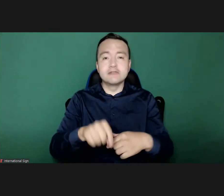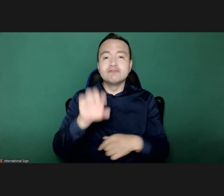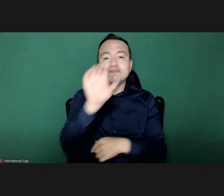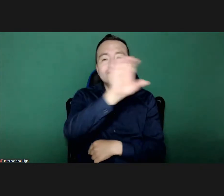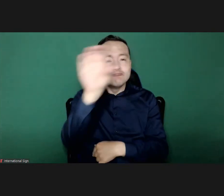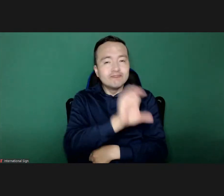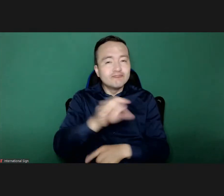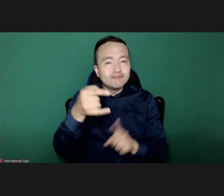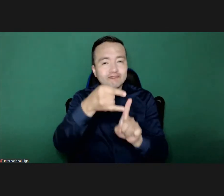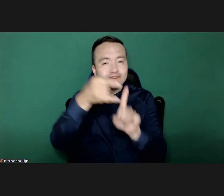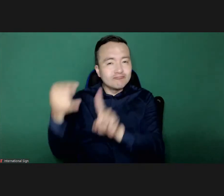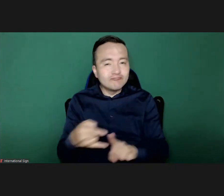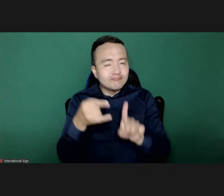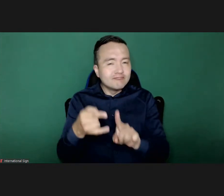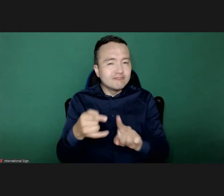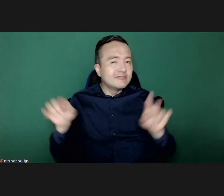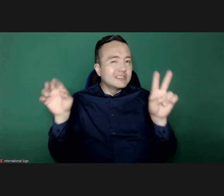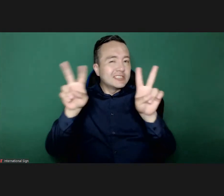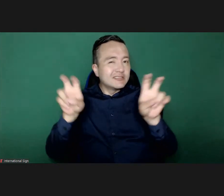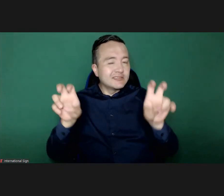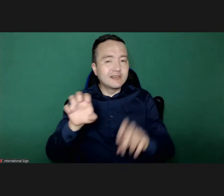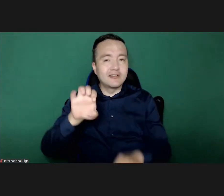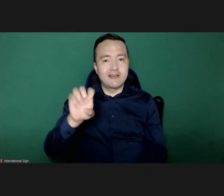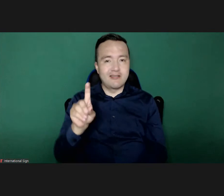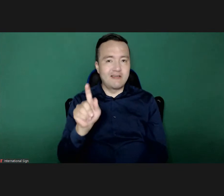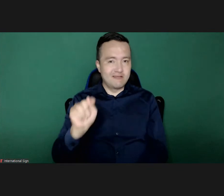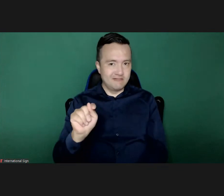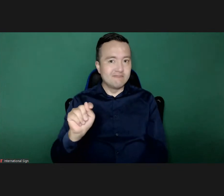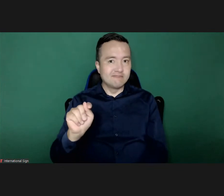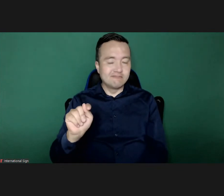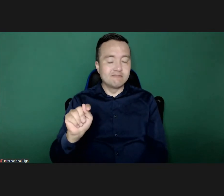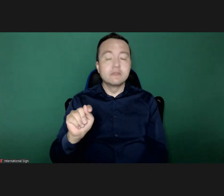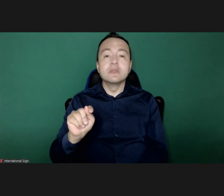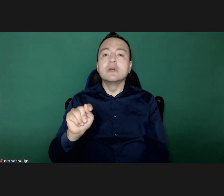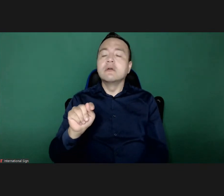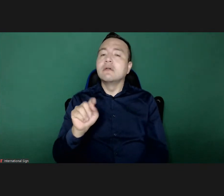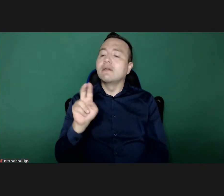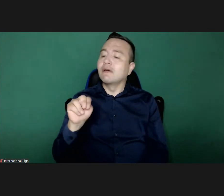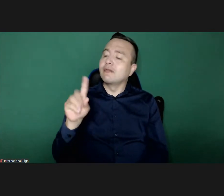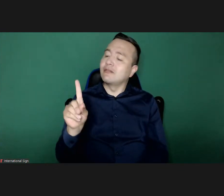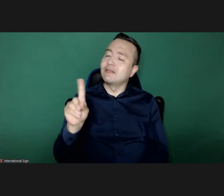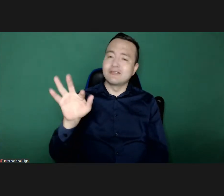Mental Health During the Time of COVID-19 . While we are all discouraged with the